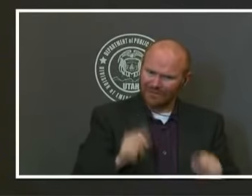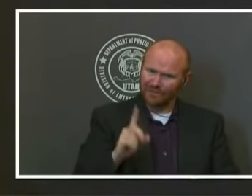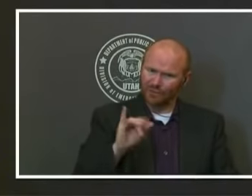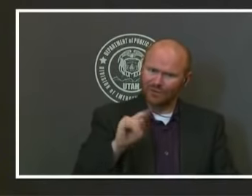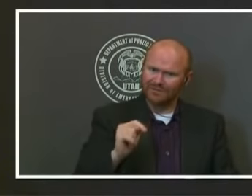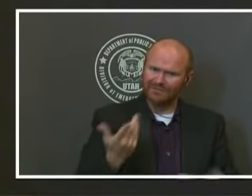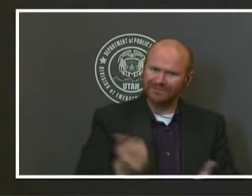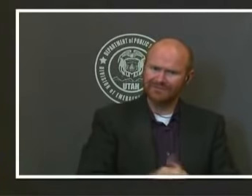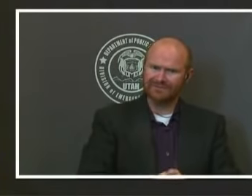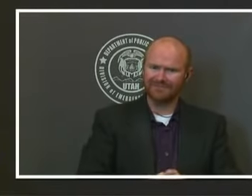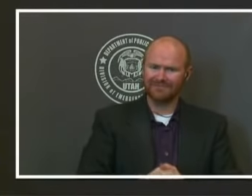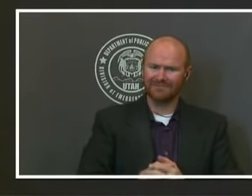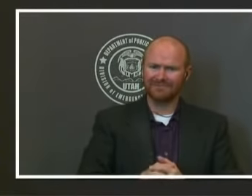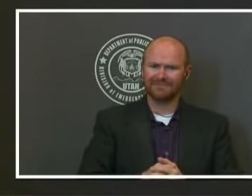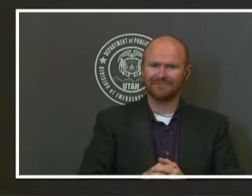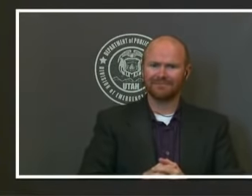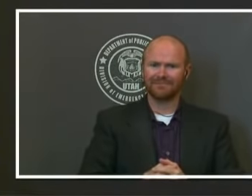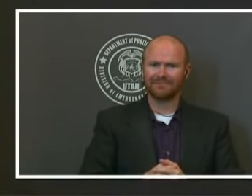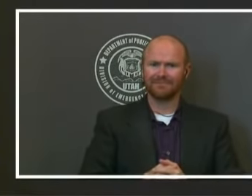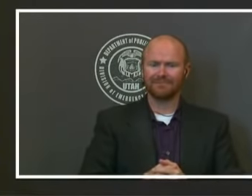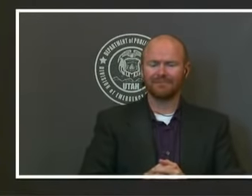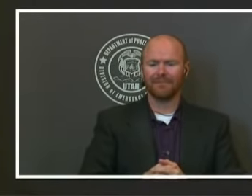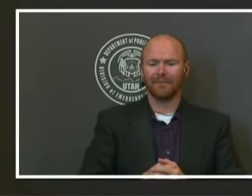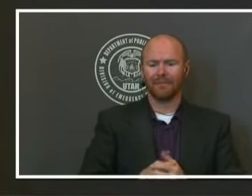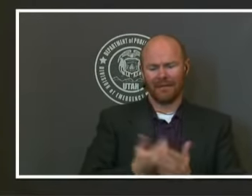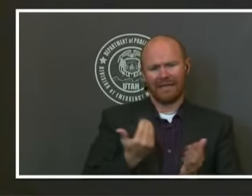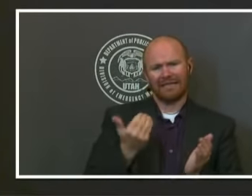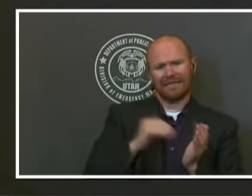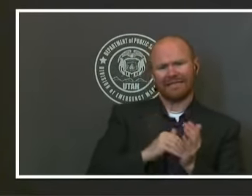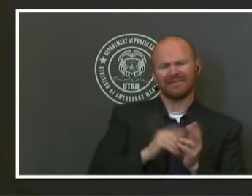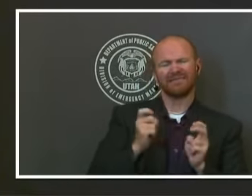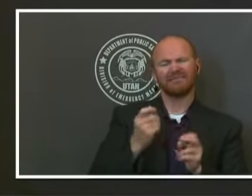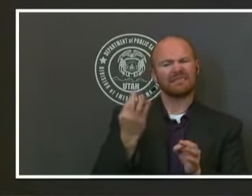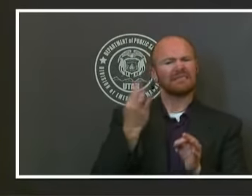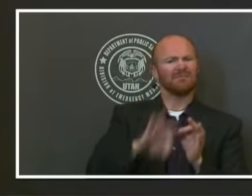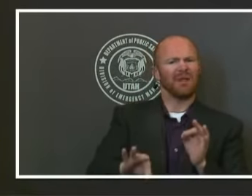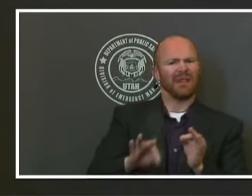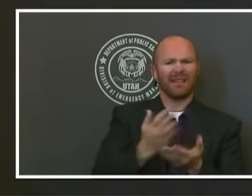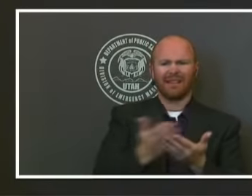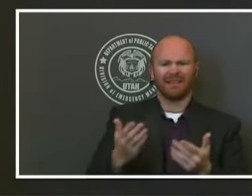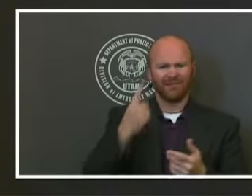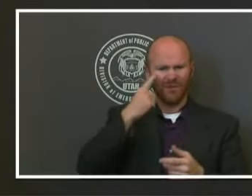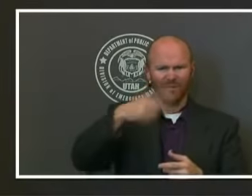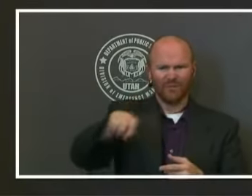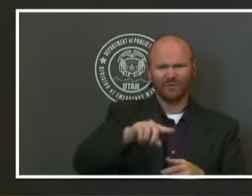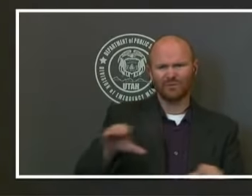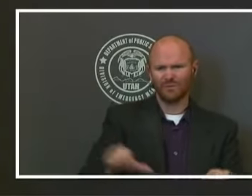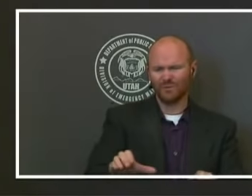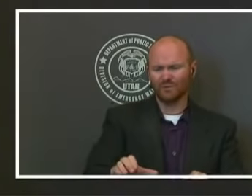distance